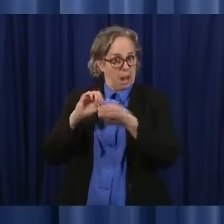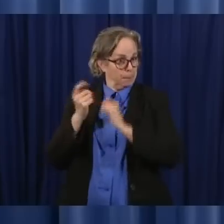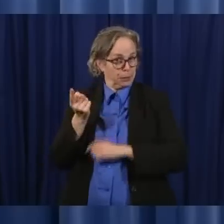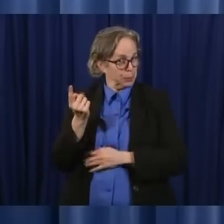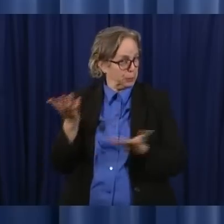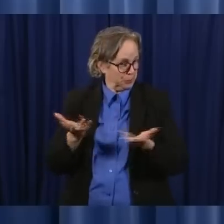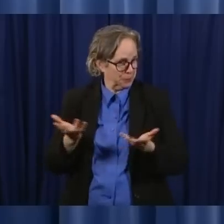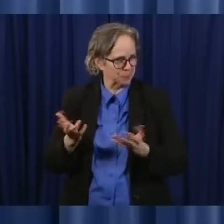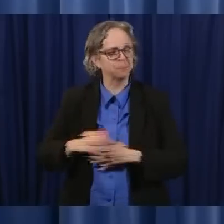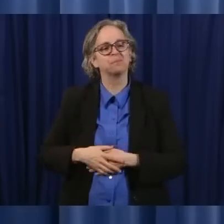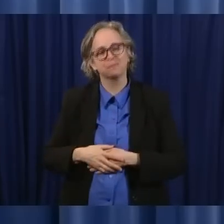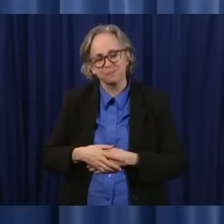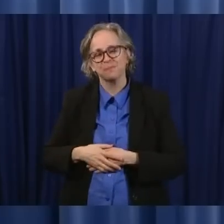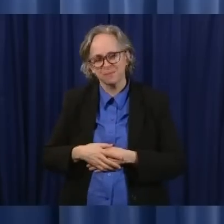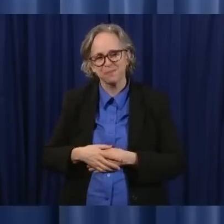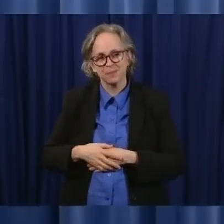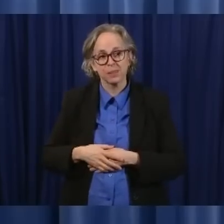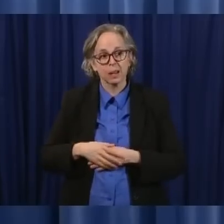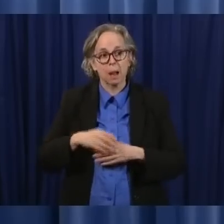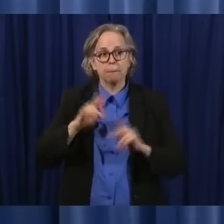BUT LISA WHO IS OUR DIRECTOR OF MEDICATIONS HAS PICKED A